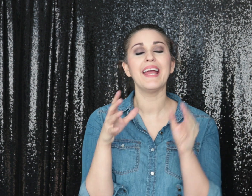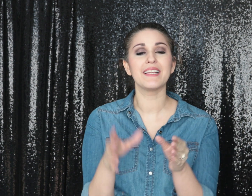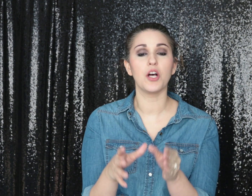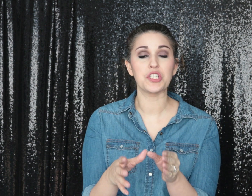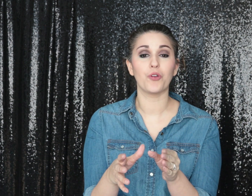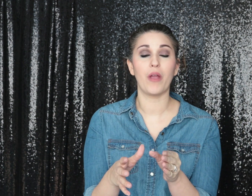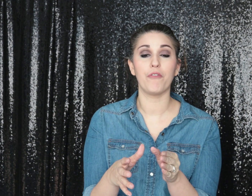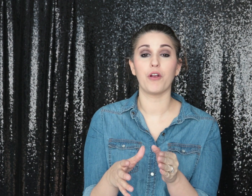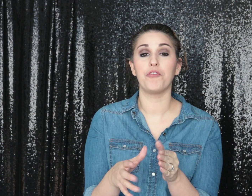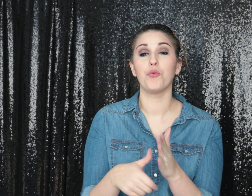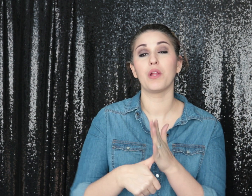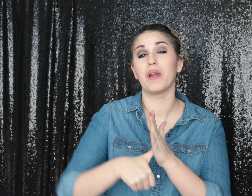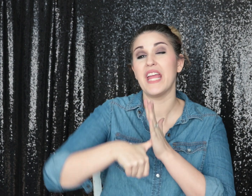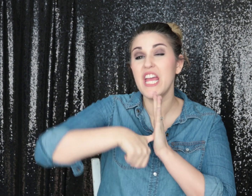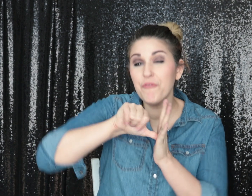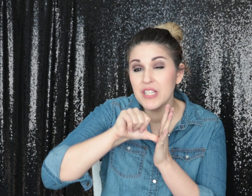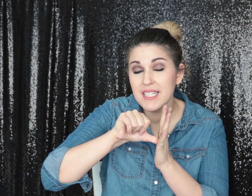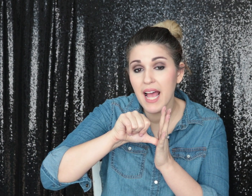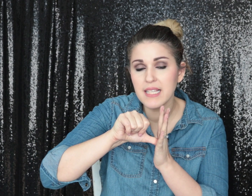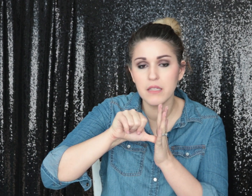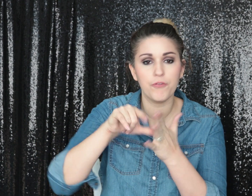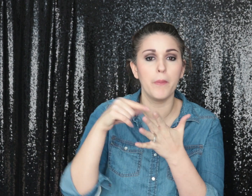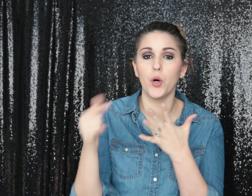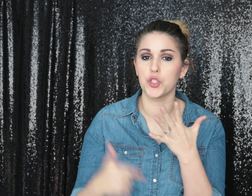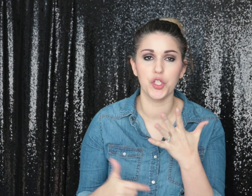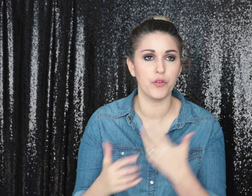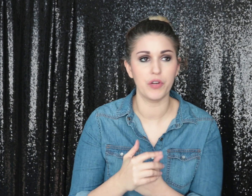And it's also great for if you really want to emphasize it from multitude of